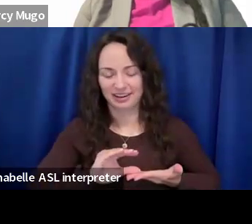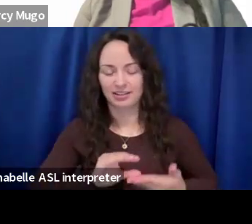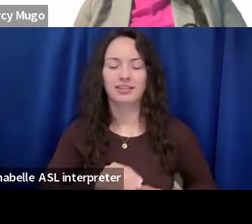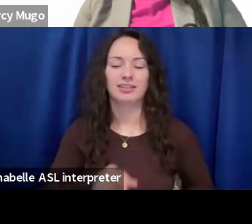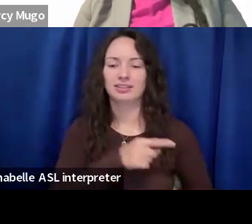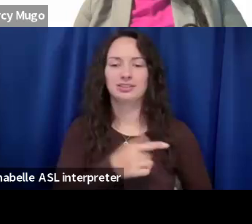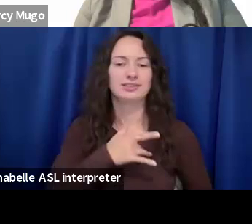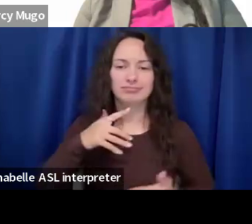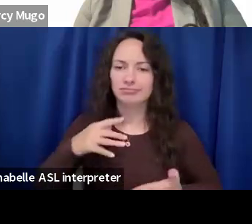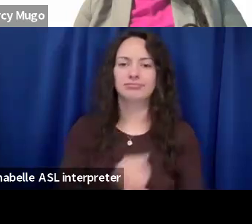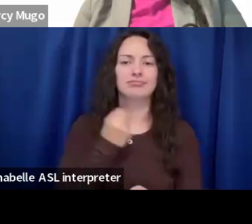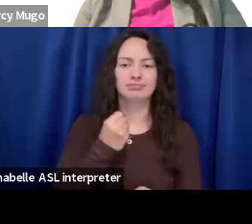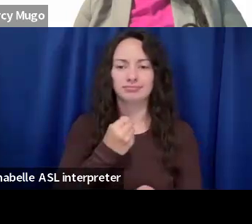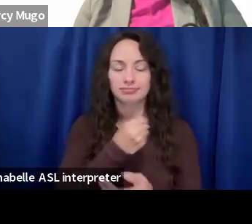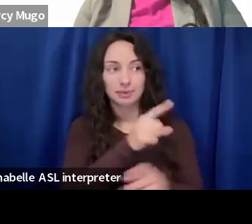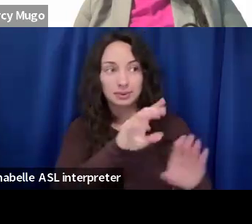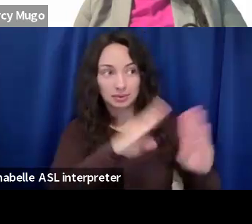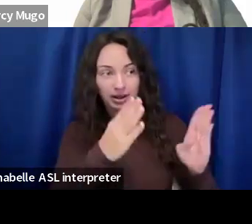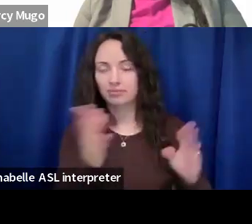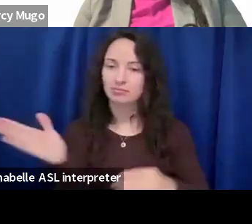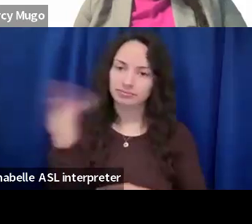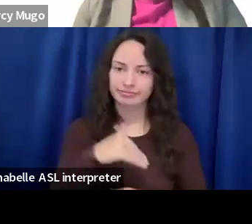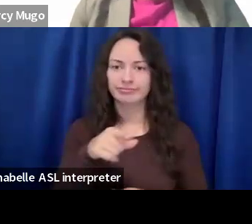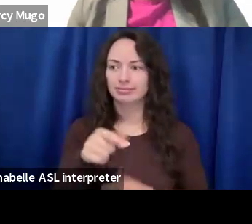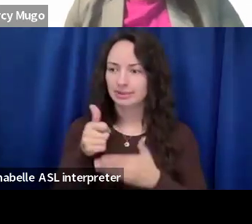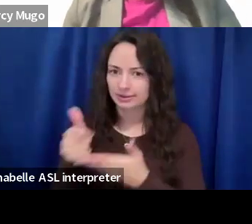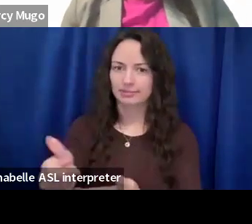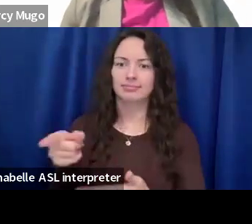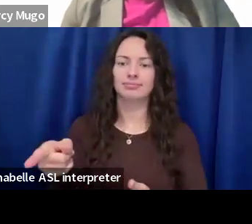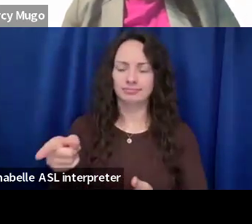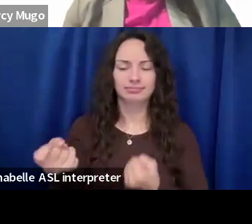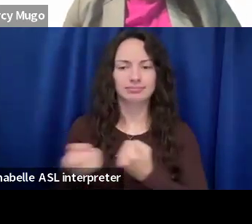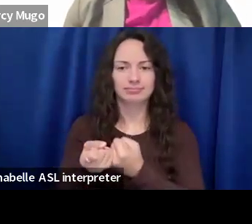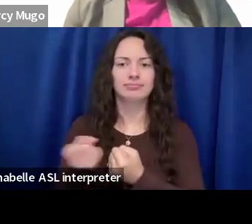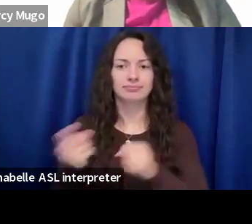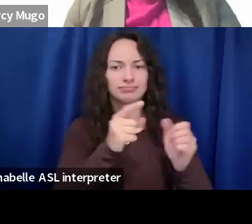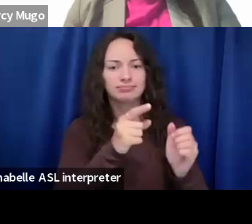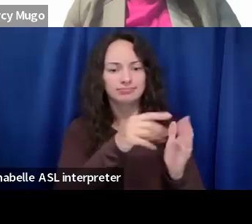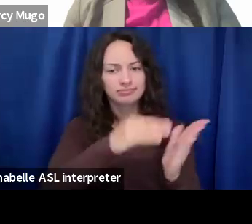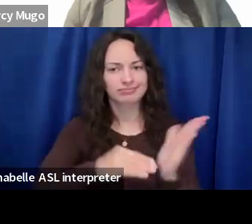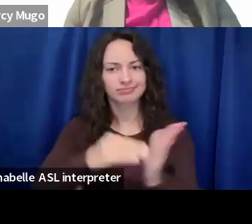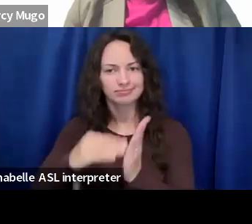that opens up. And she does a few of those. That is very, very helpful, and we are really